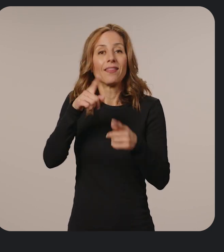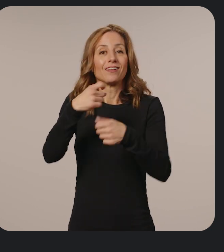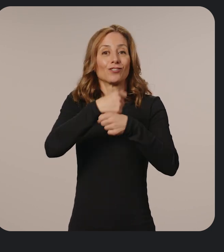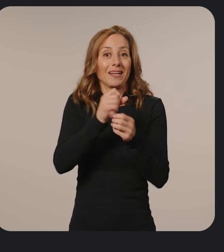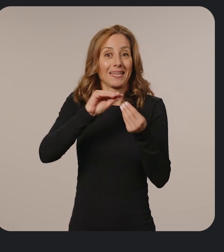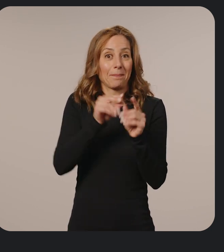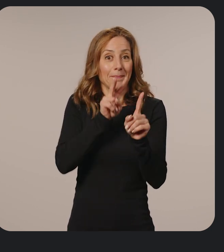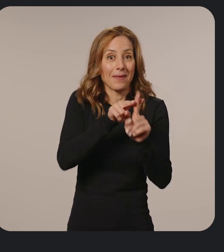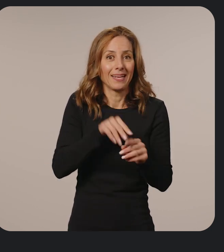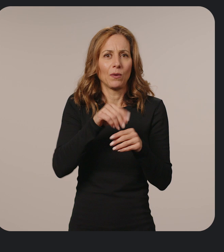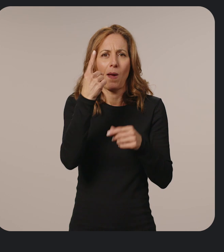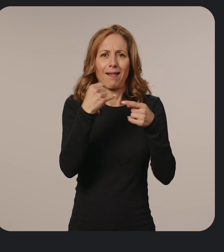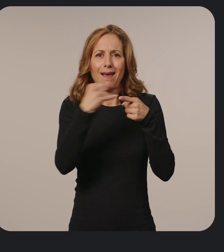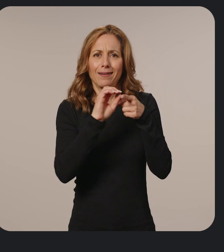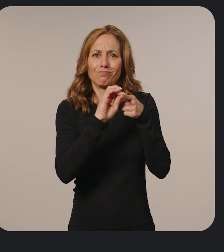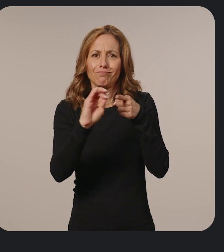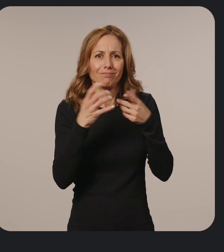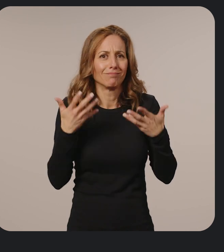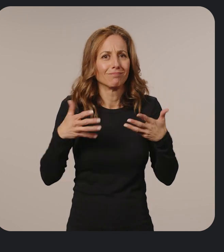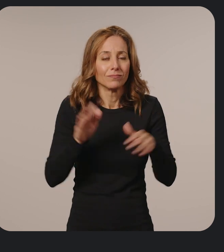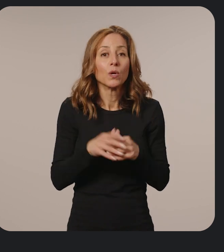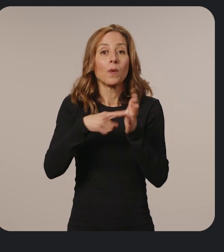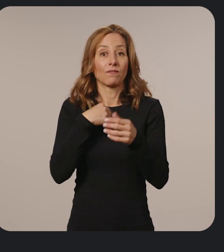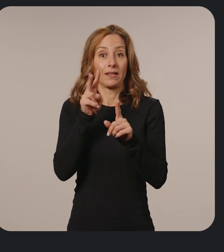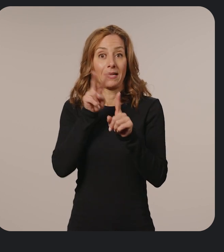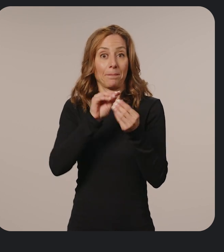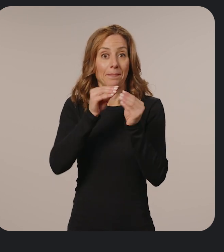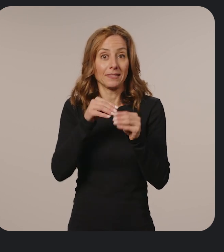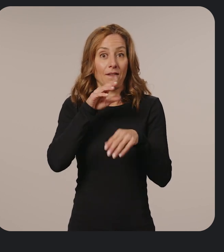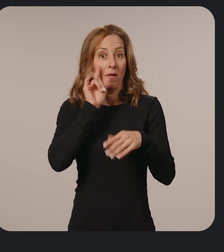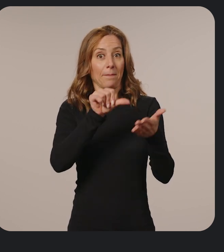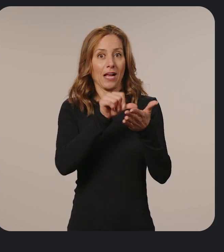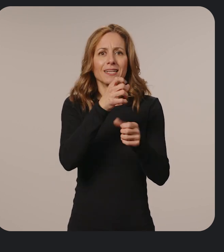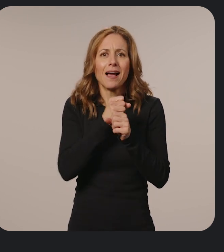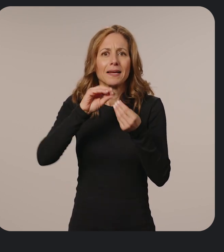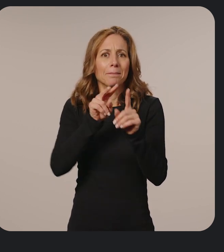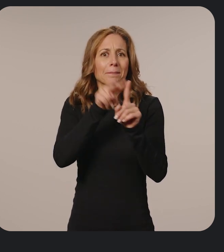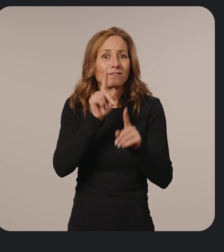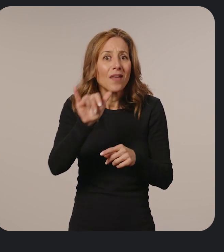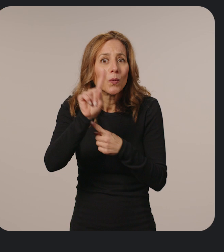Now once you have the embeddings for the page, you can get embeddings for your question. Now you can pair the embeddings of your question